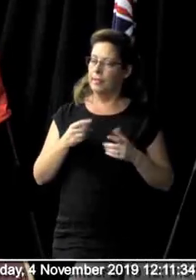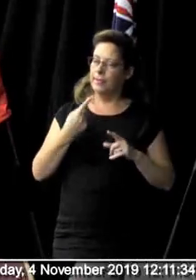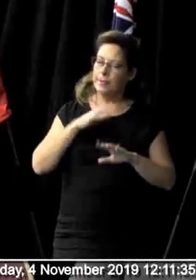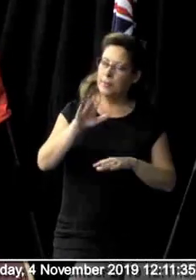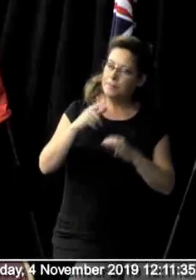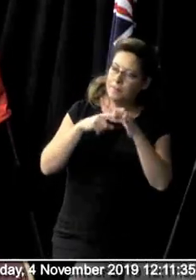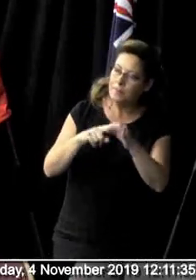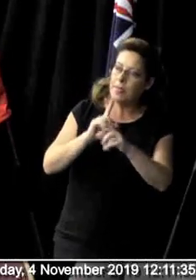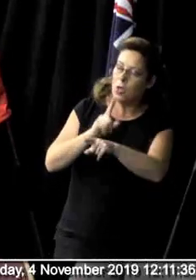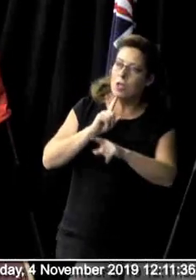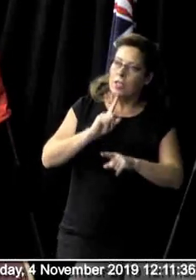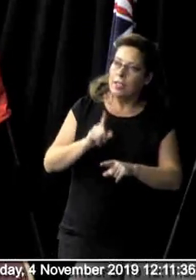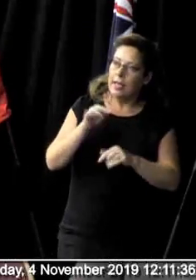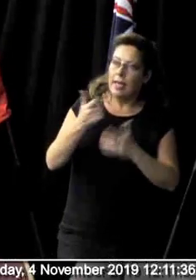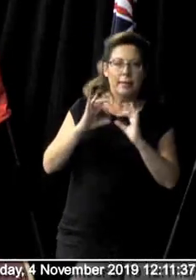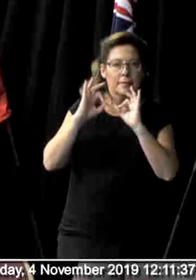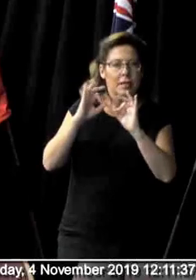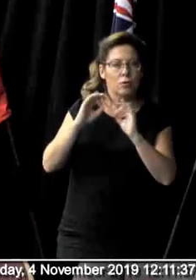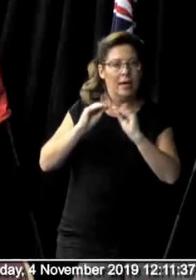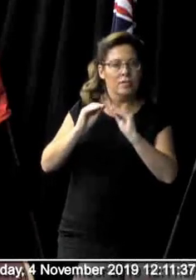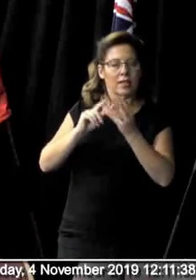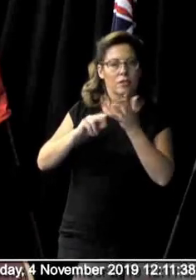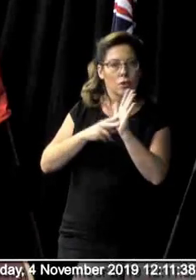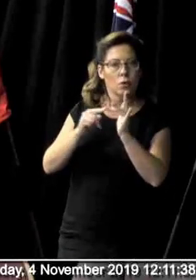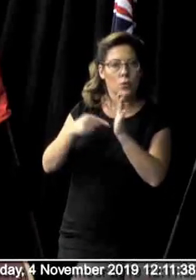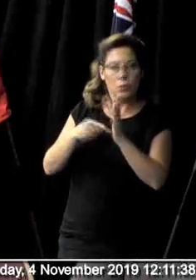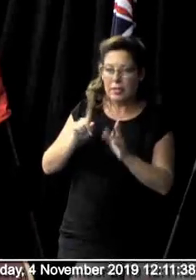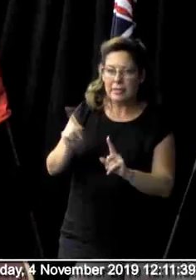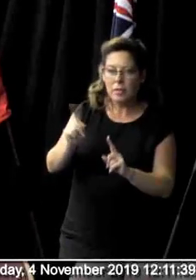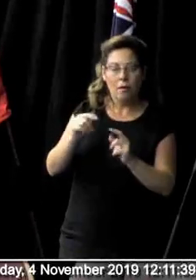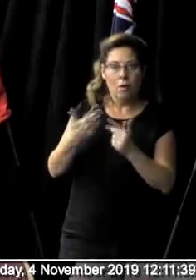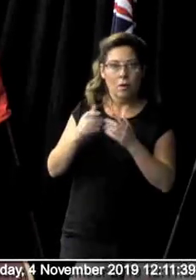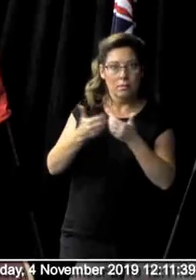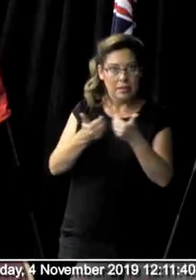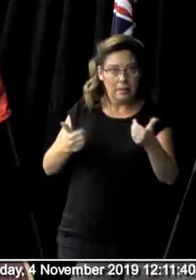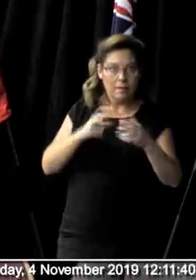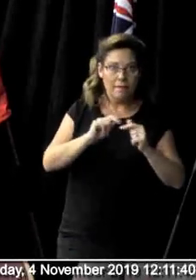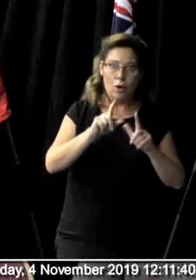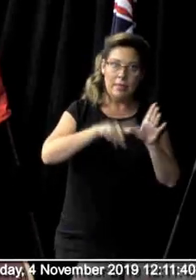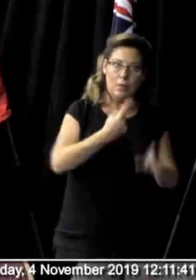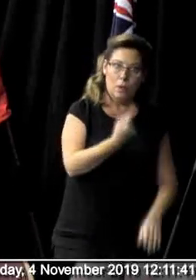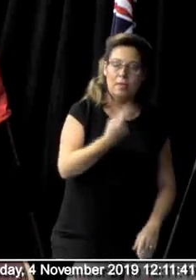Yes, like a special classroom assigned to the special ed teacher, yes. OK.